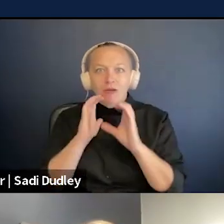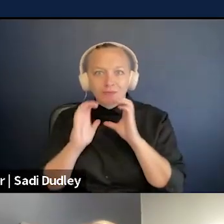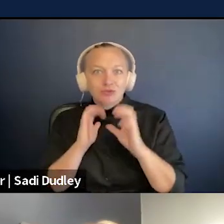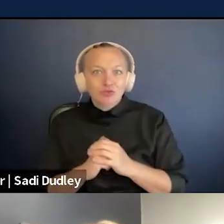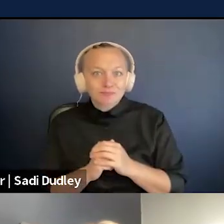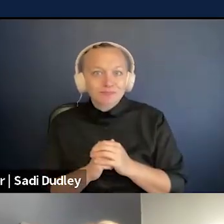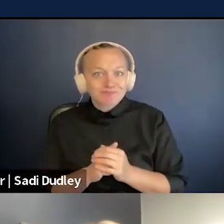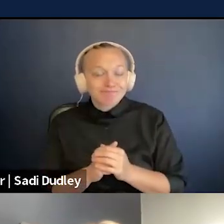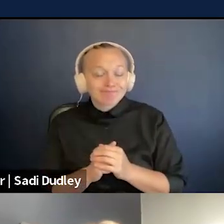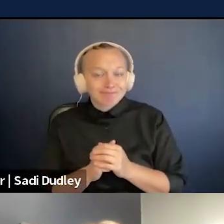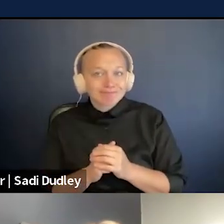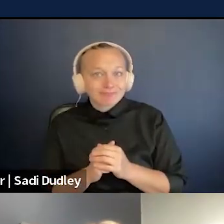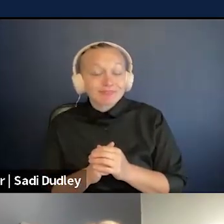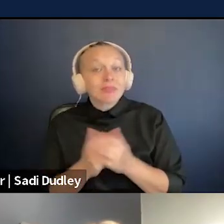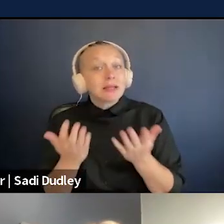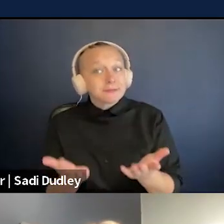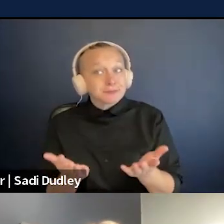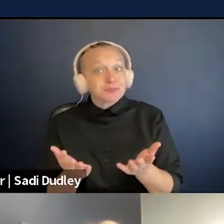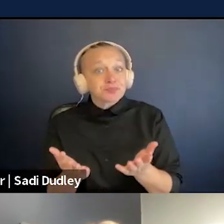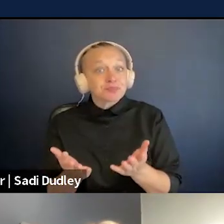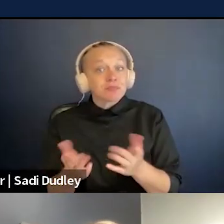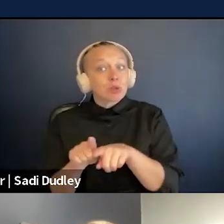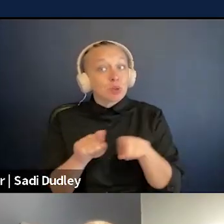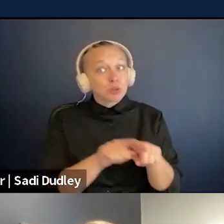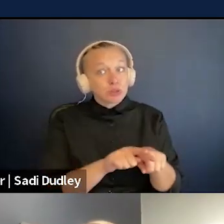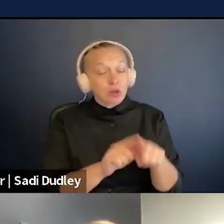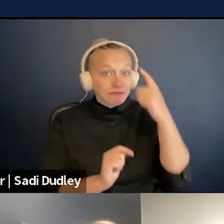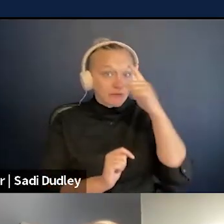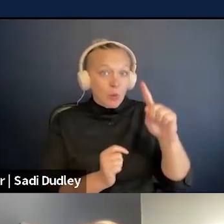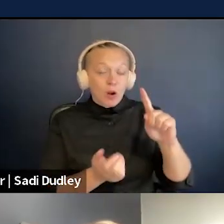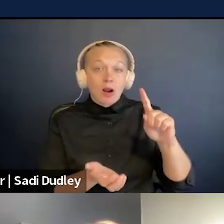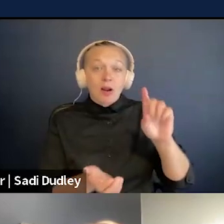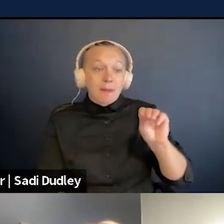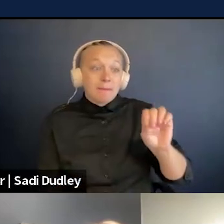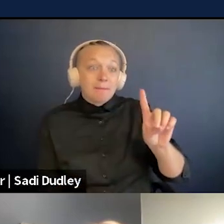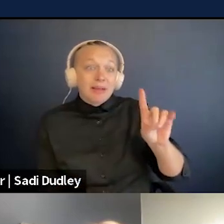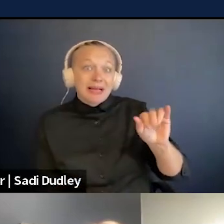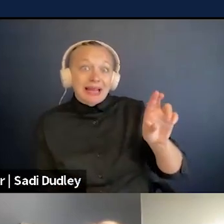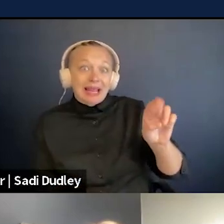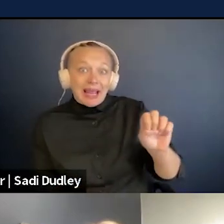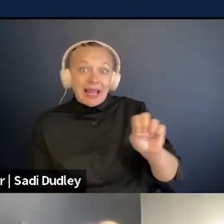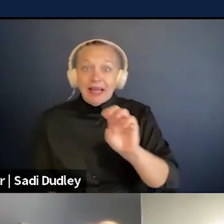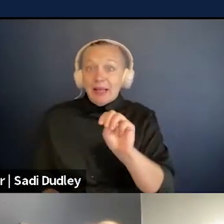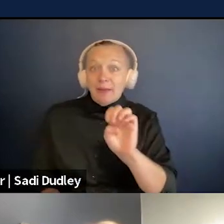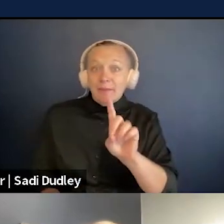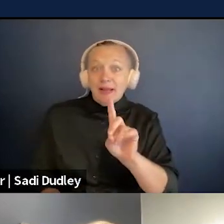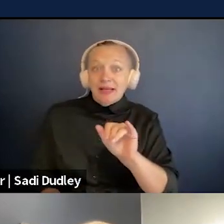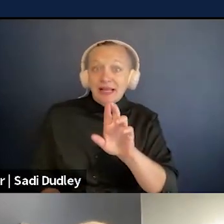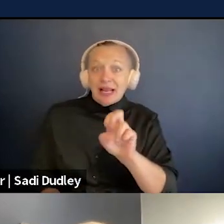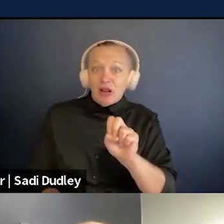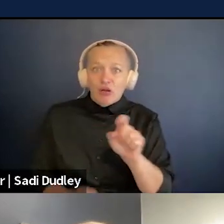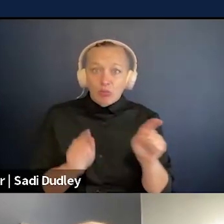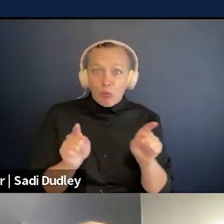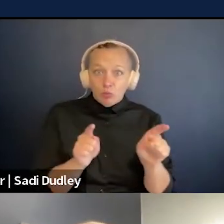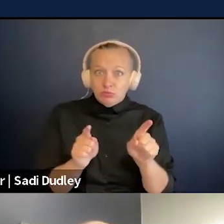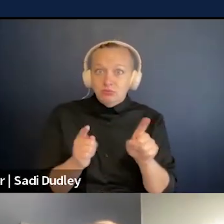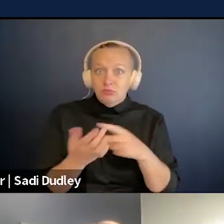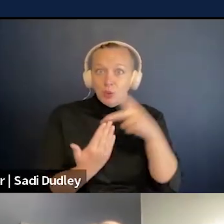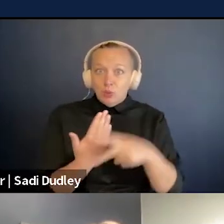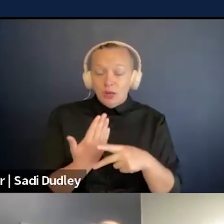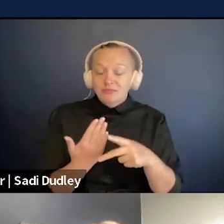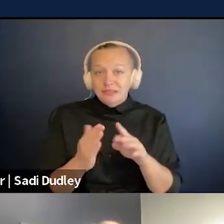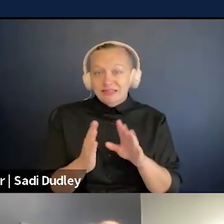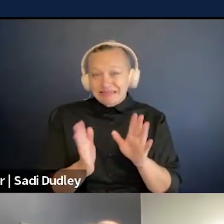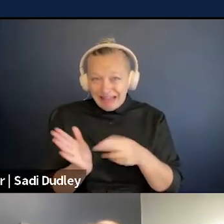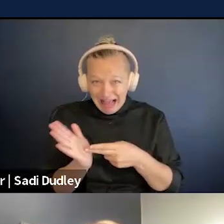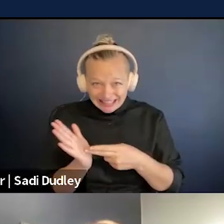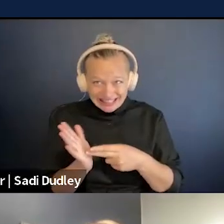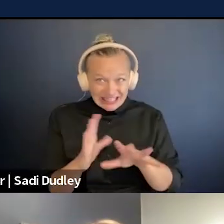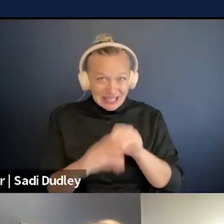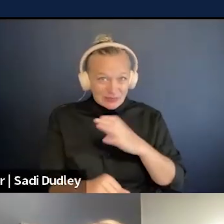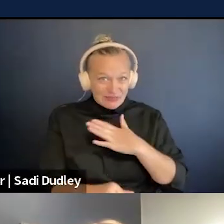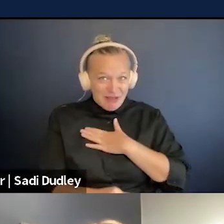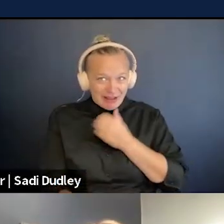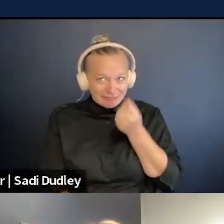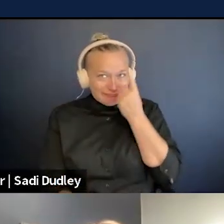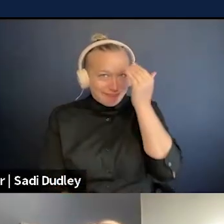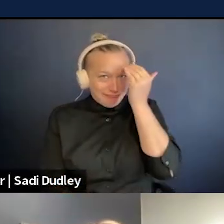Um, as far as the… Medicaid, Medicare stuff, um… that is… honestly, a little bit outside of my grasp, because it keeps changing so often.